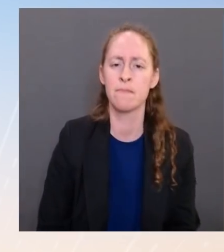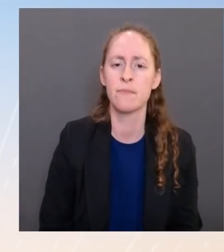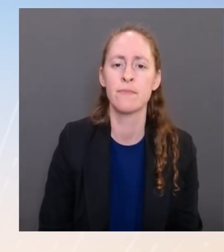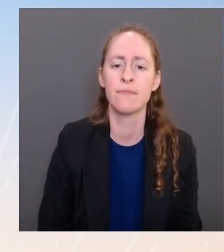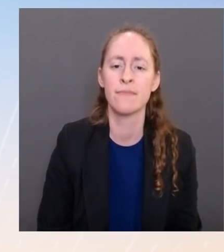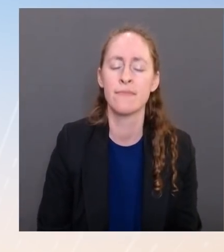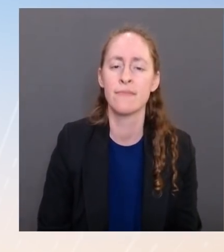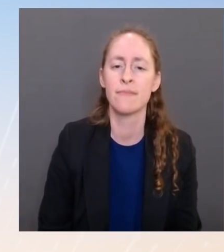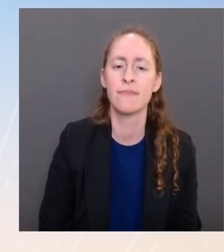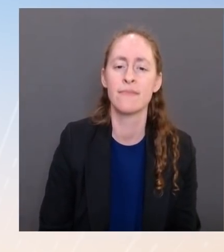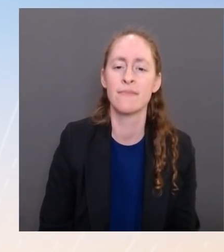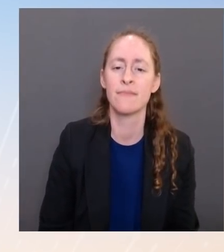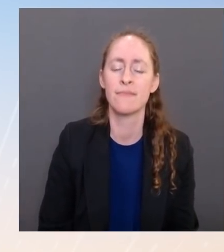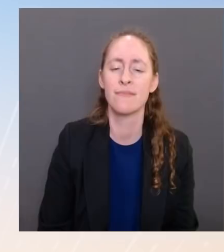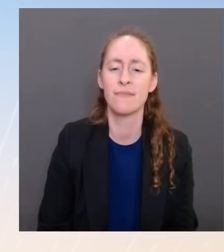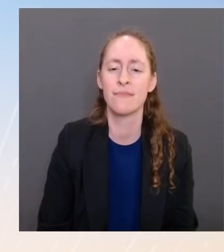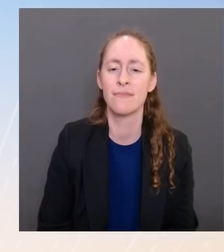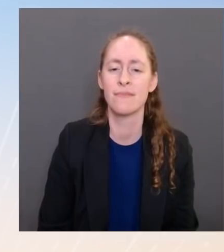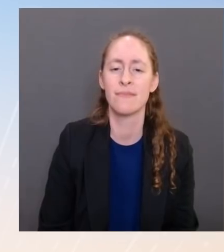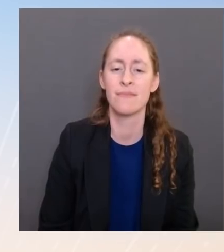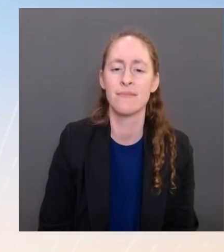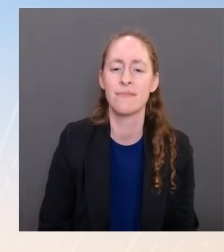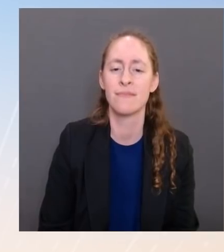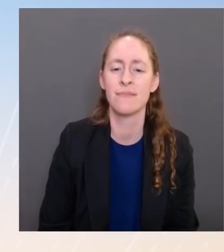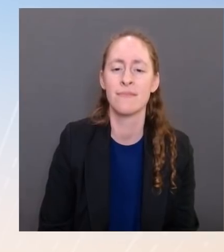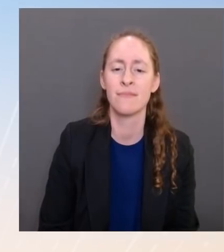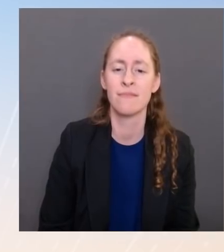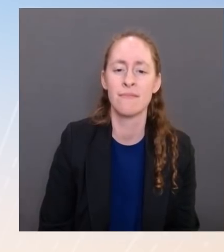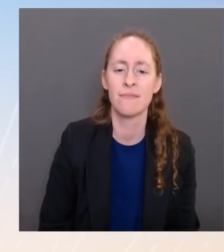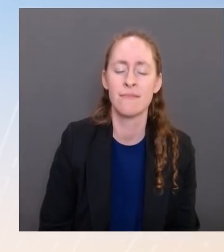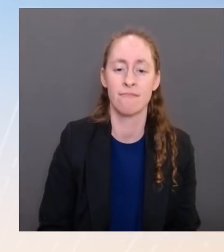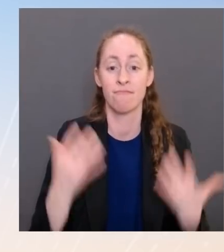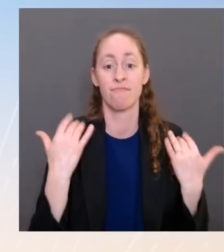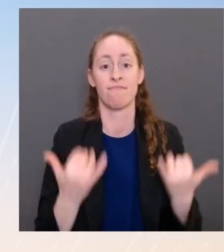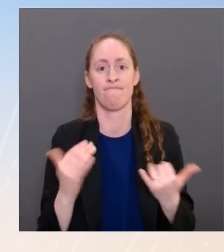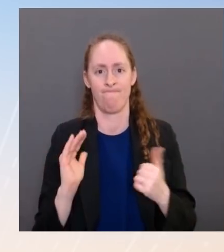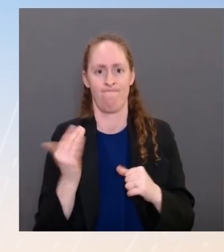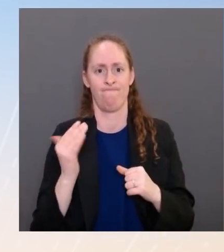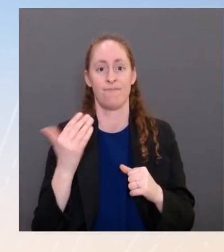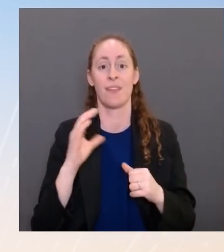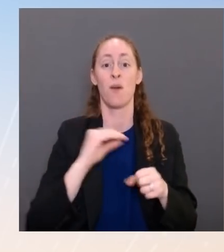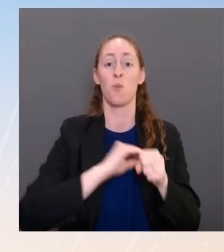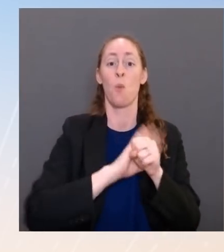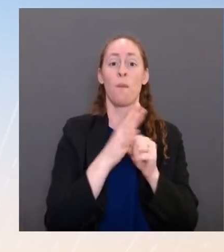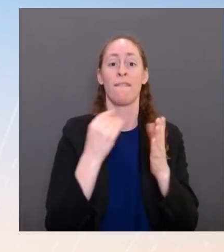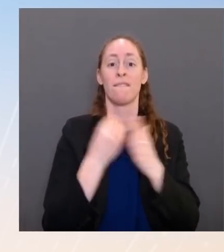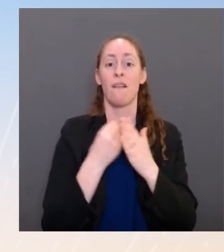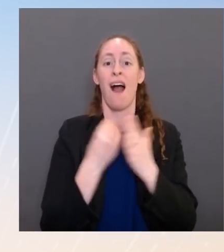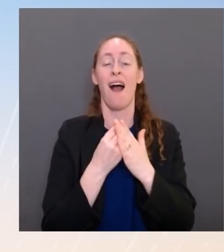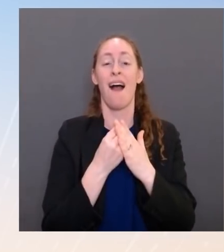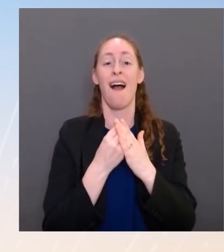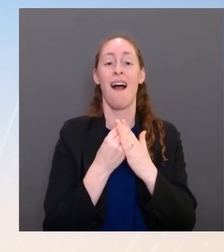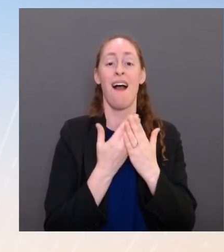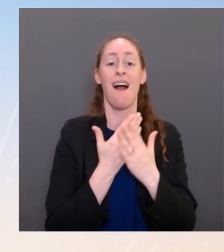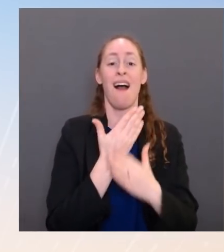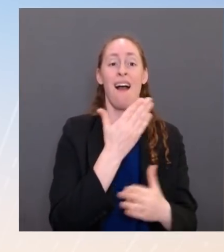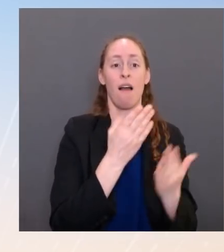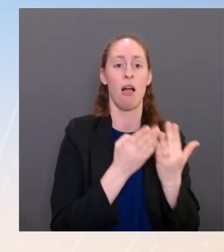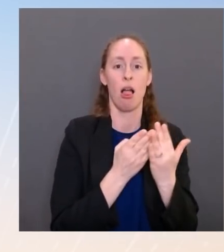And also, should Americans start preparing for shortages of tests or vaccines or treatments this fall?